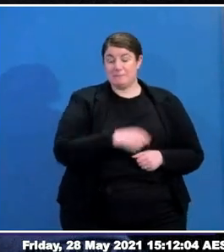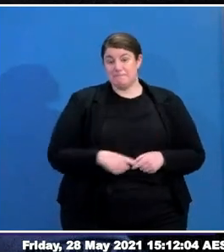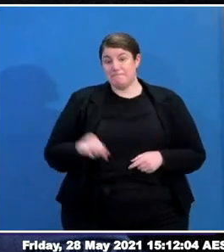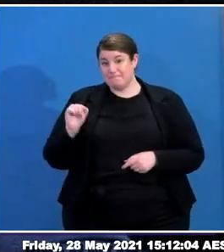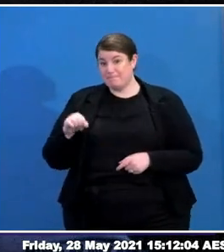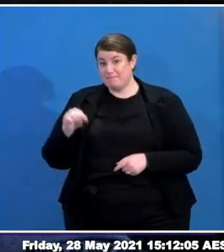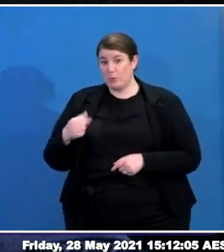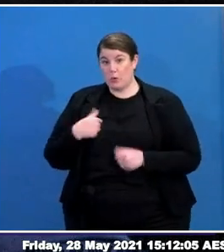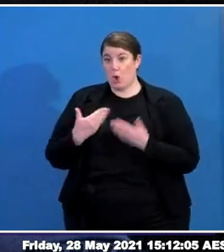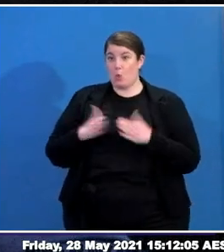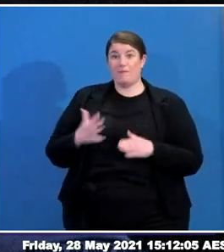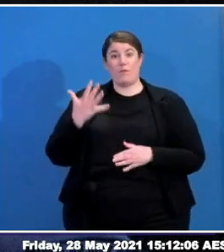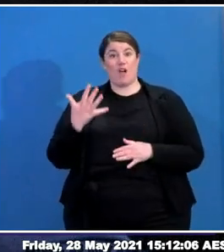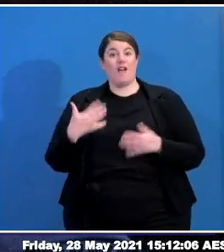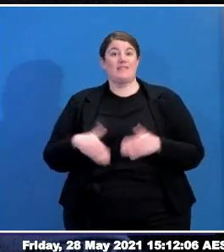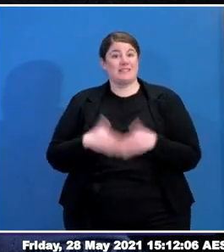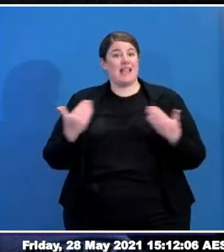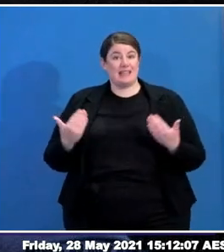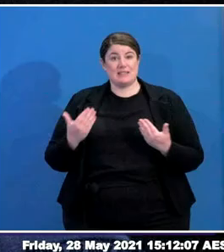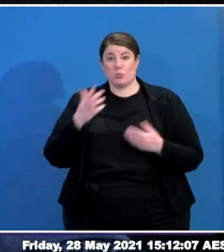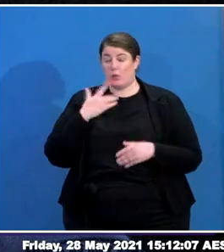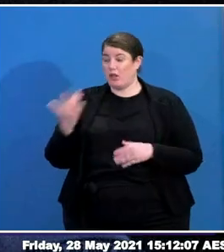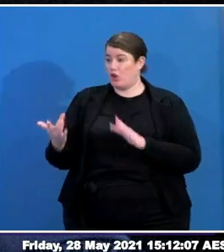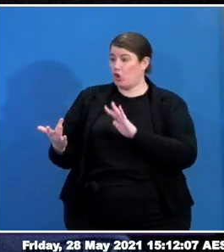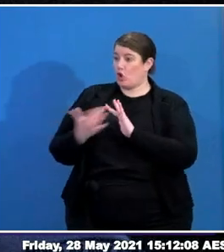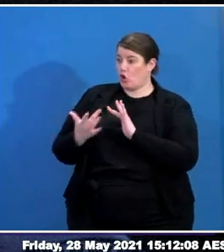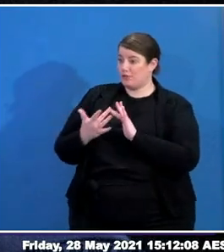initial contact was made with Eliza.